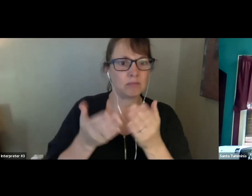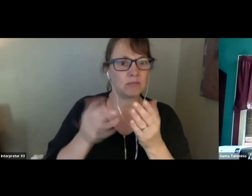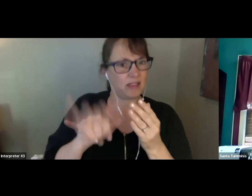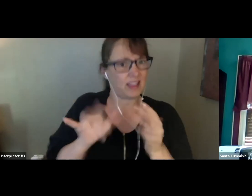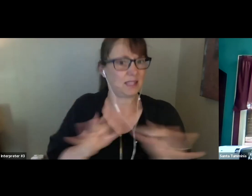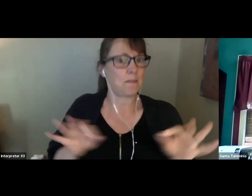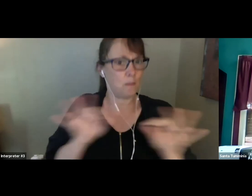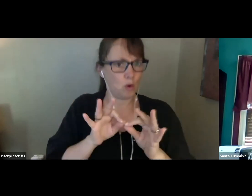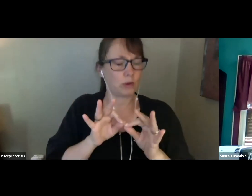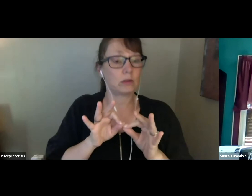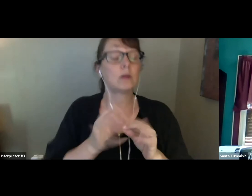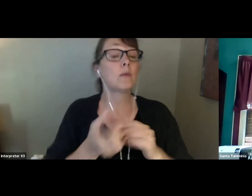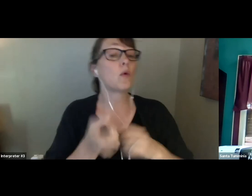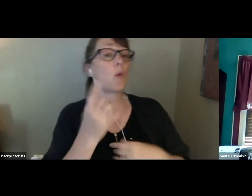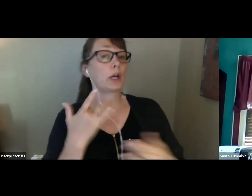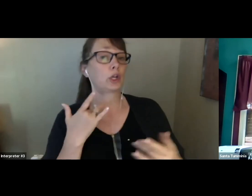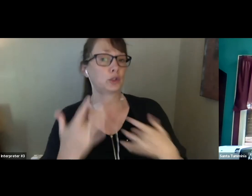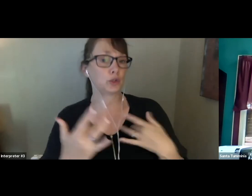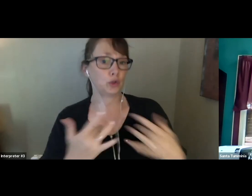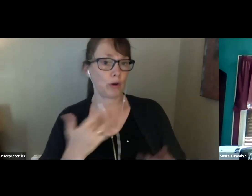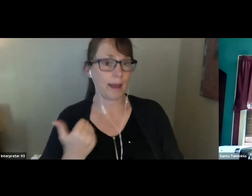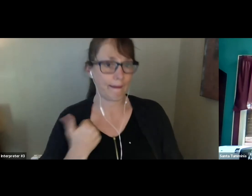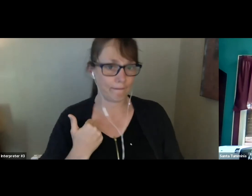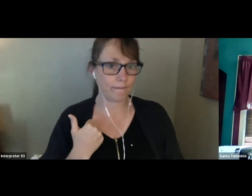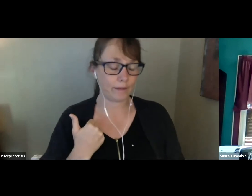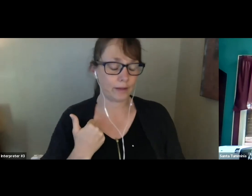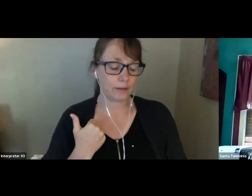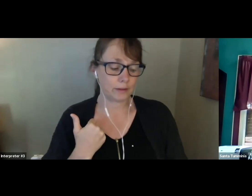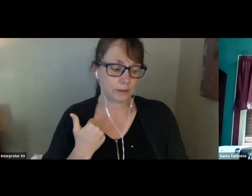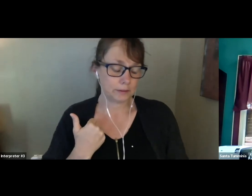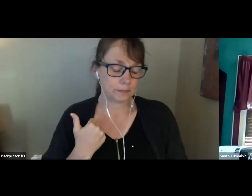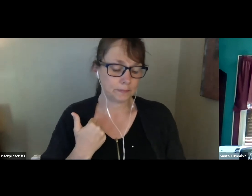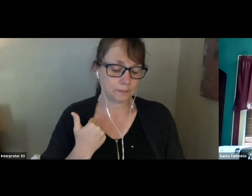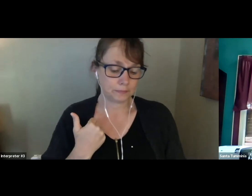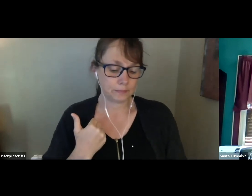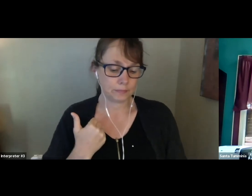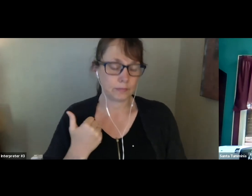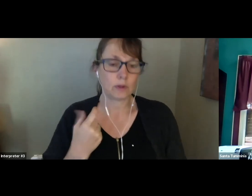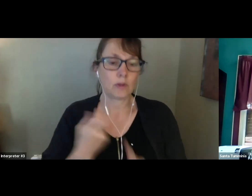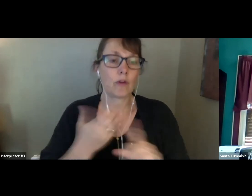The one concern I have this that at least my experience on the immunology panel has